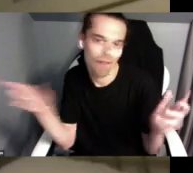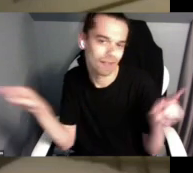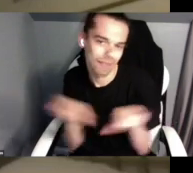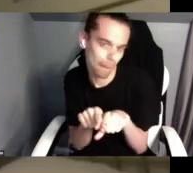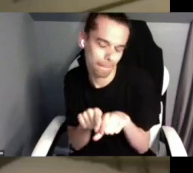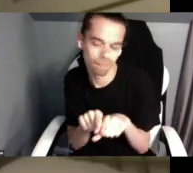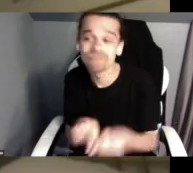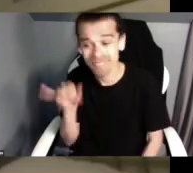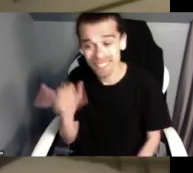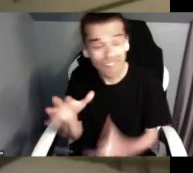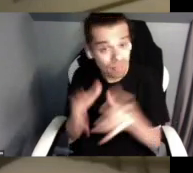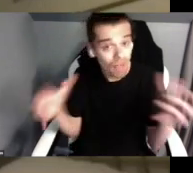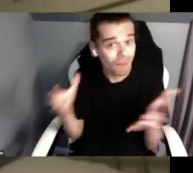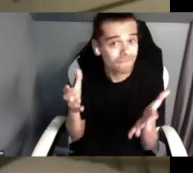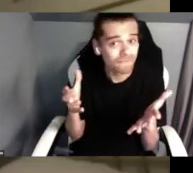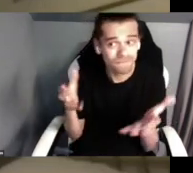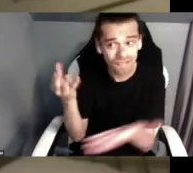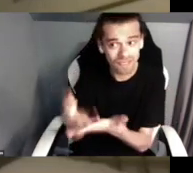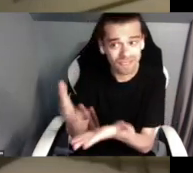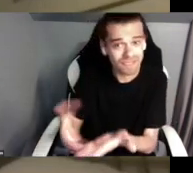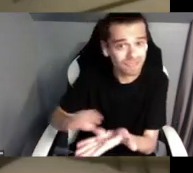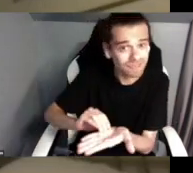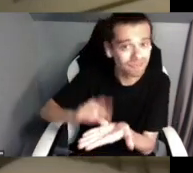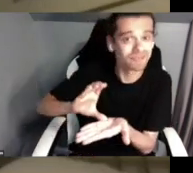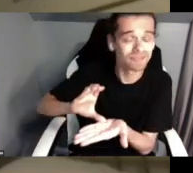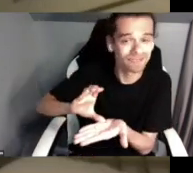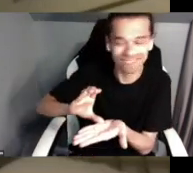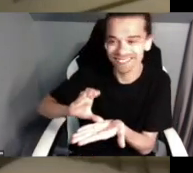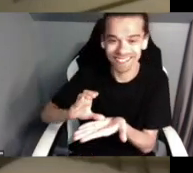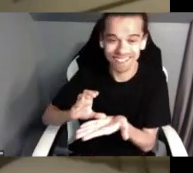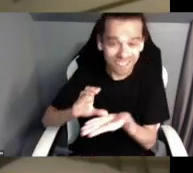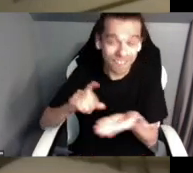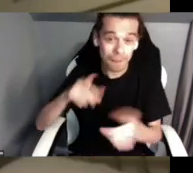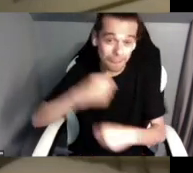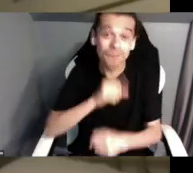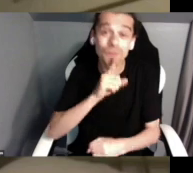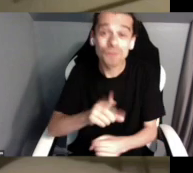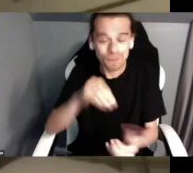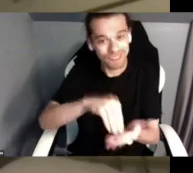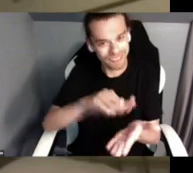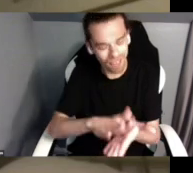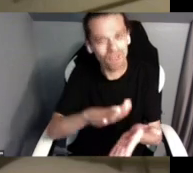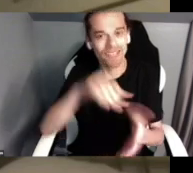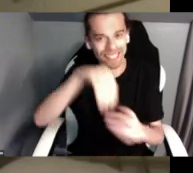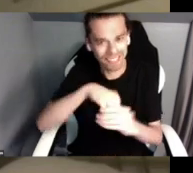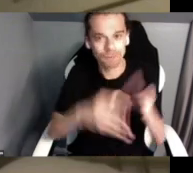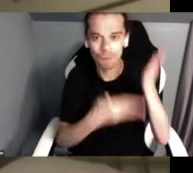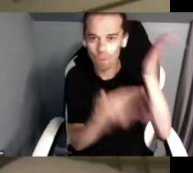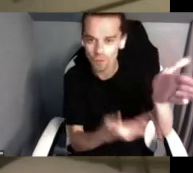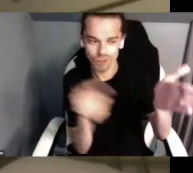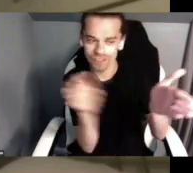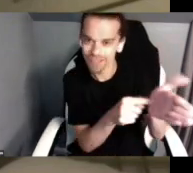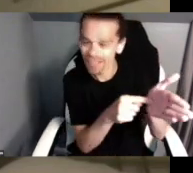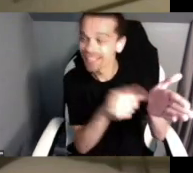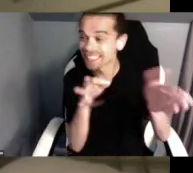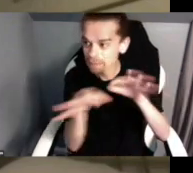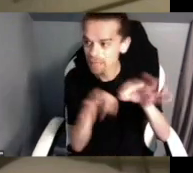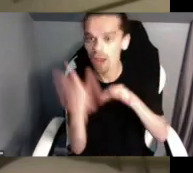it's a good idea to put that in your proposals to funders and explain why you're doing so and why it's